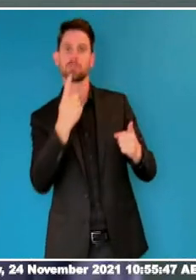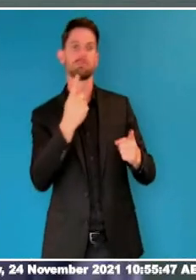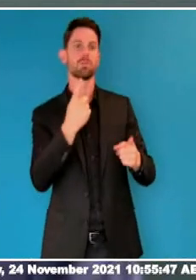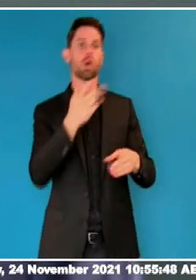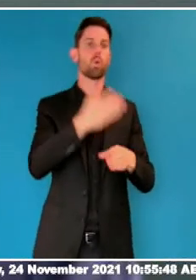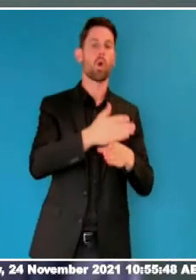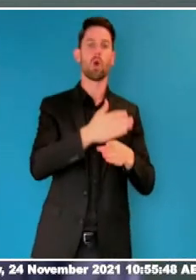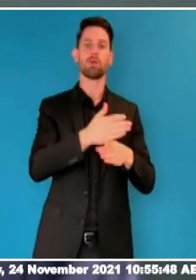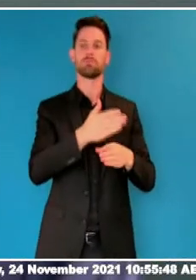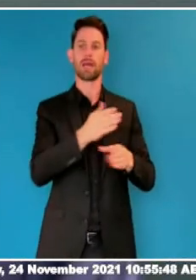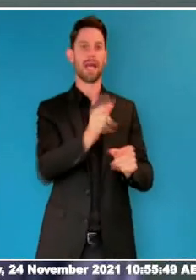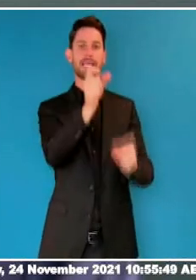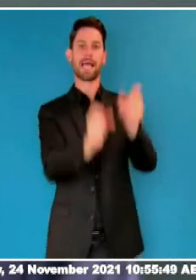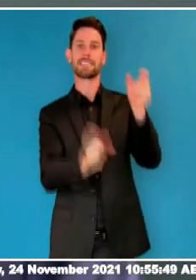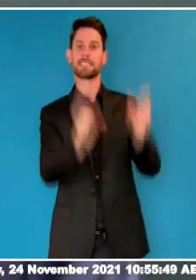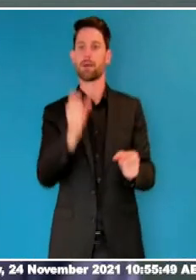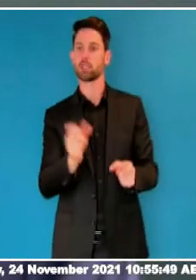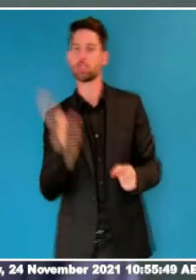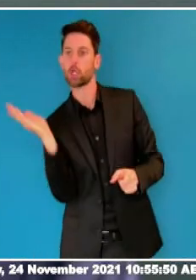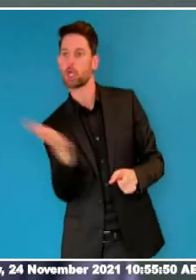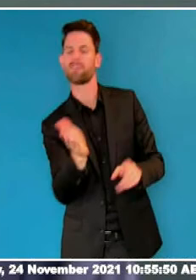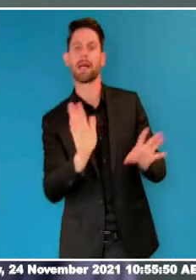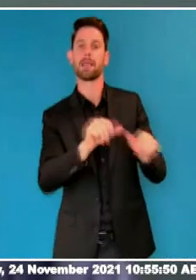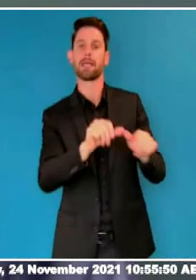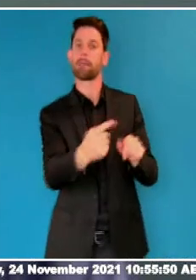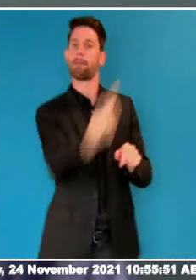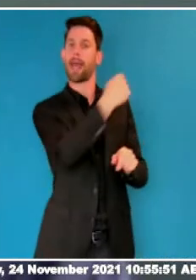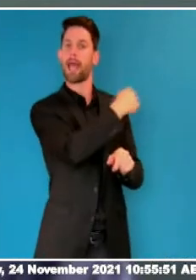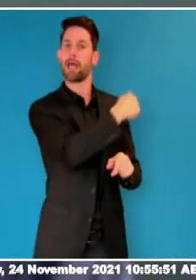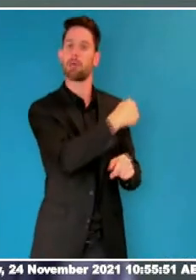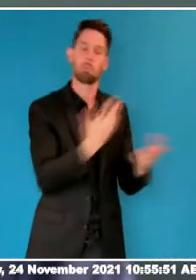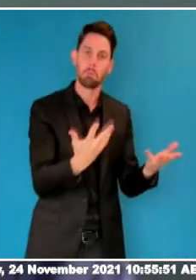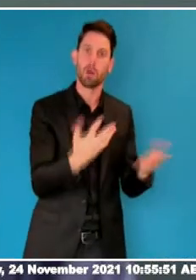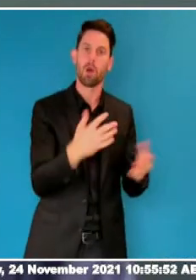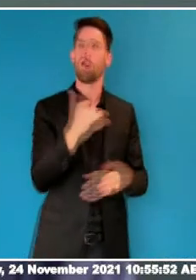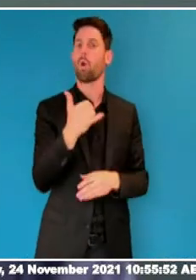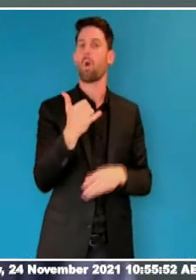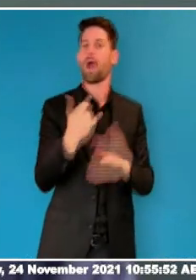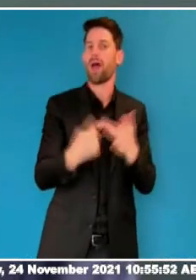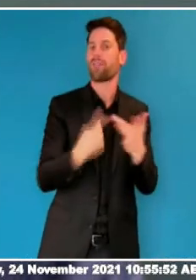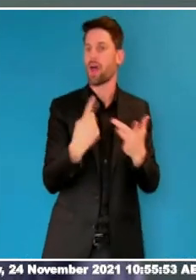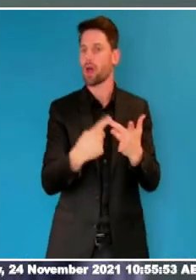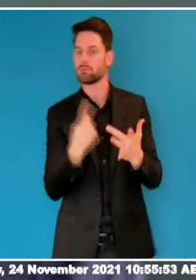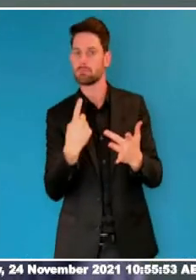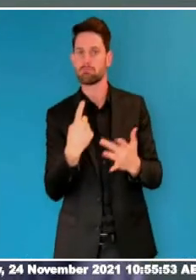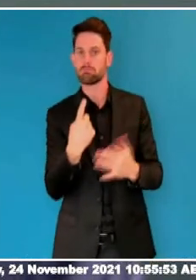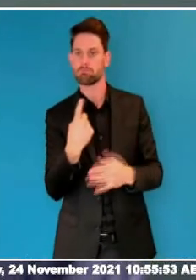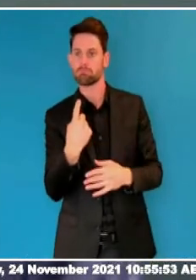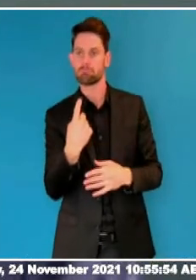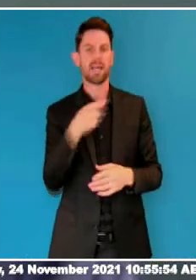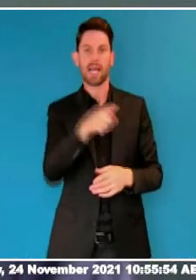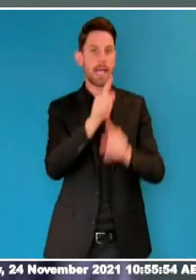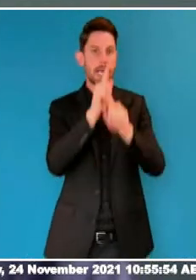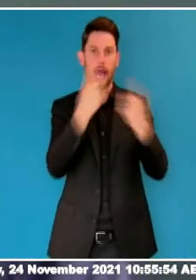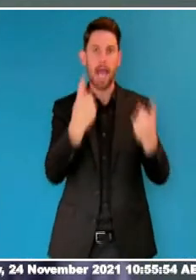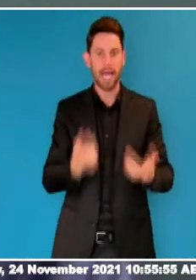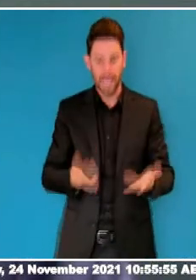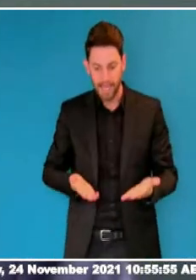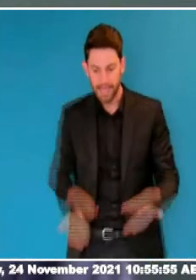house in a customer service role, or other restrictions in terms of lifting or moving